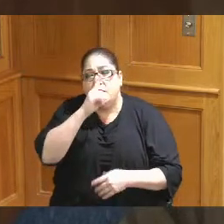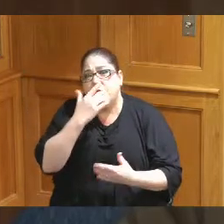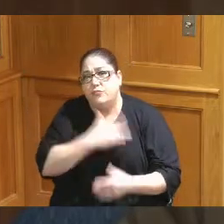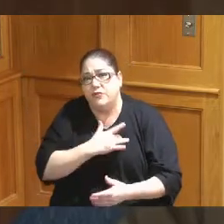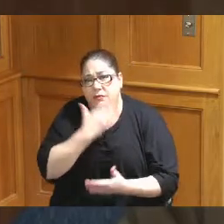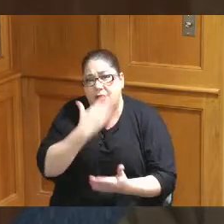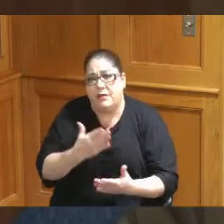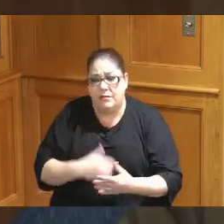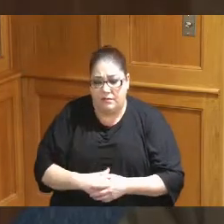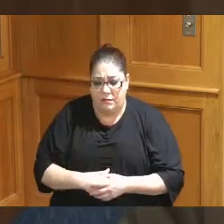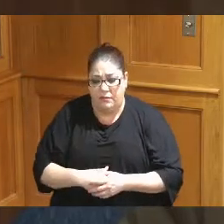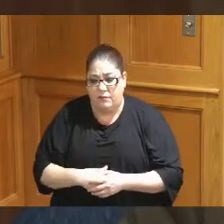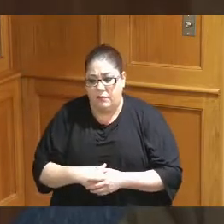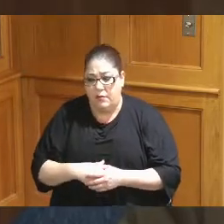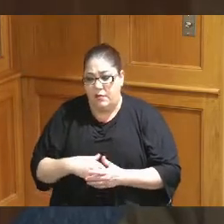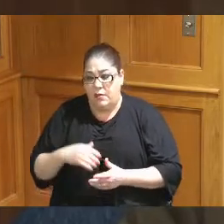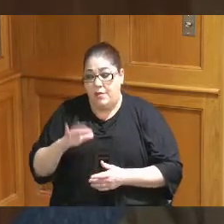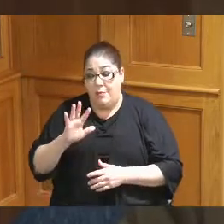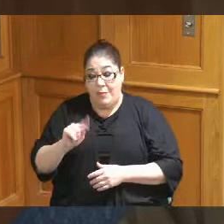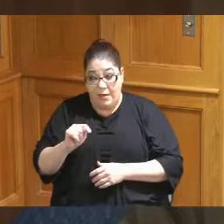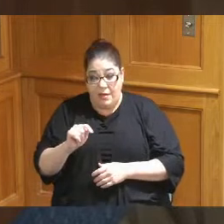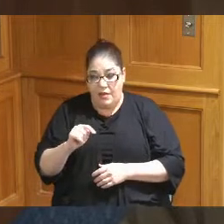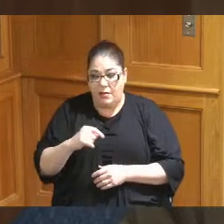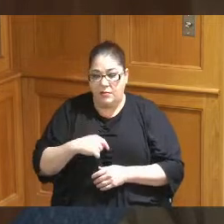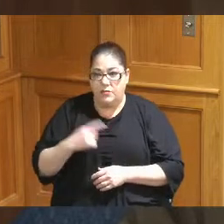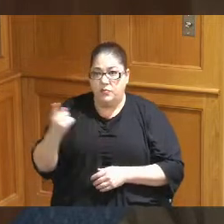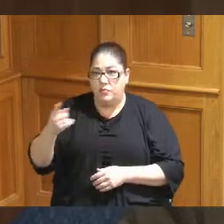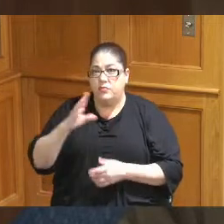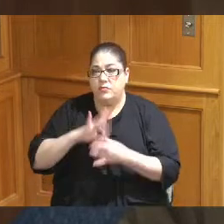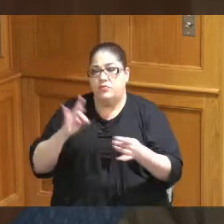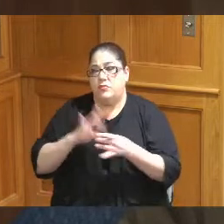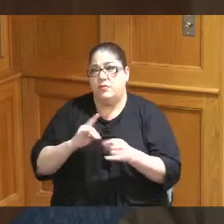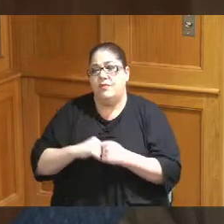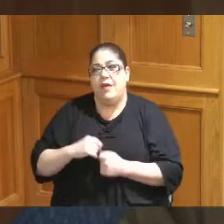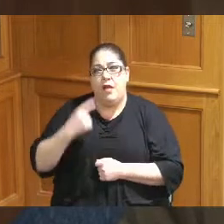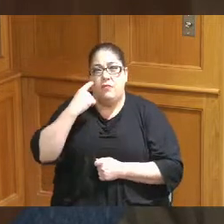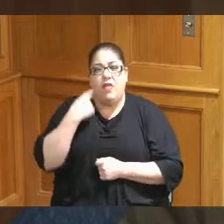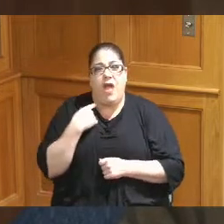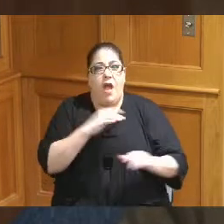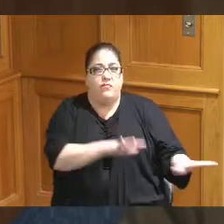you've talked before about this and I have recognized a shifting landscape in Hamilton County